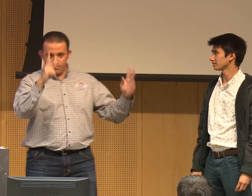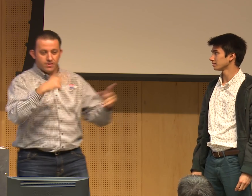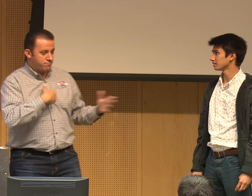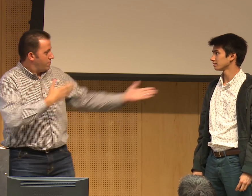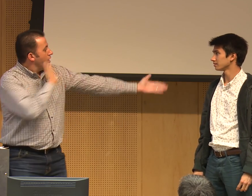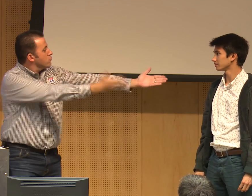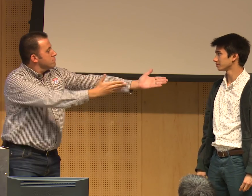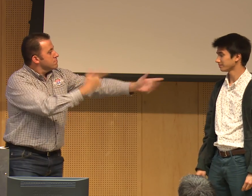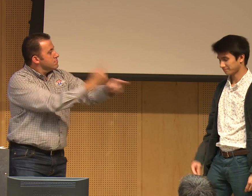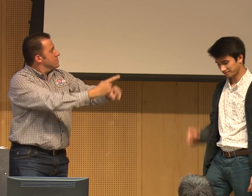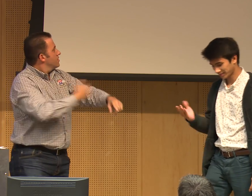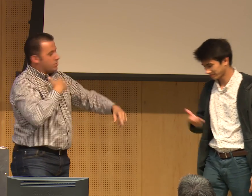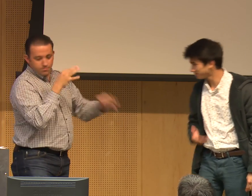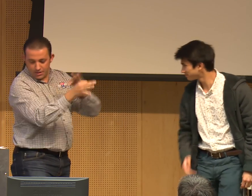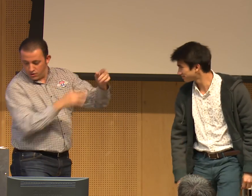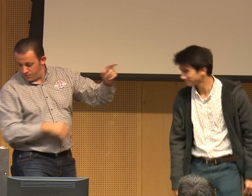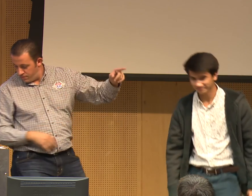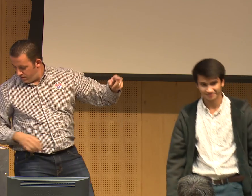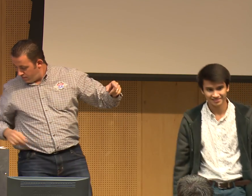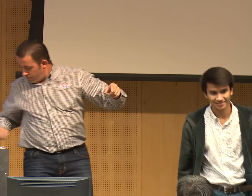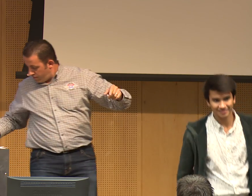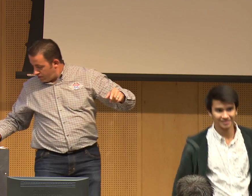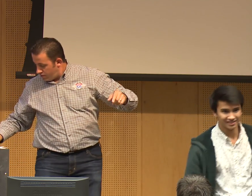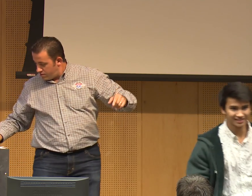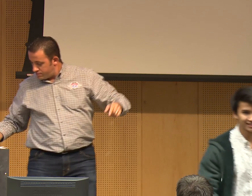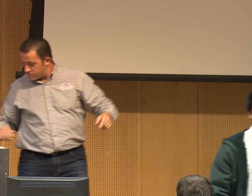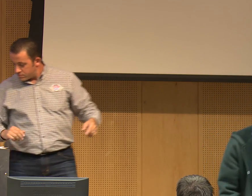Well, great! You've--you've demonstrated my point perfectly.